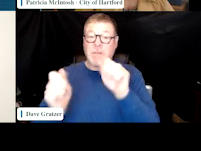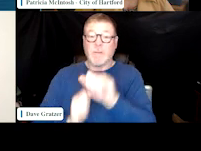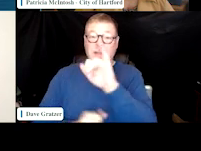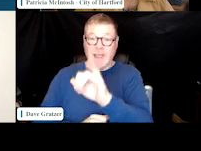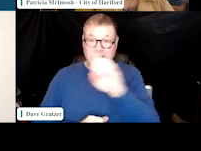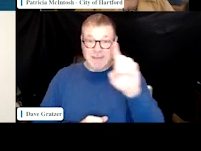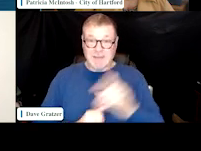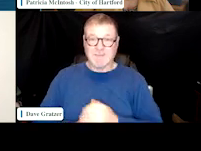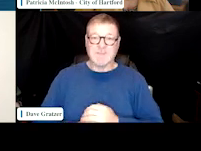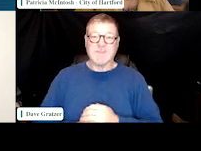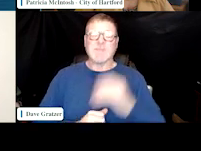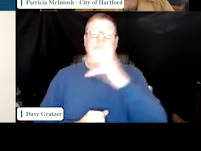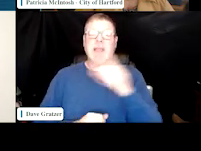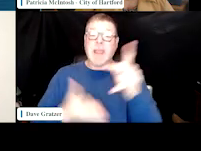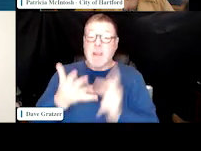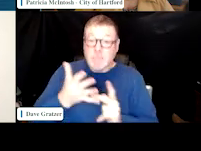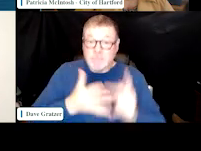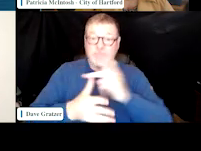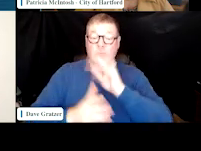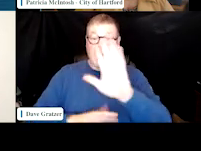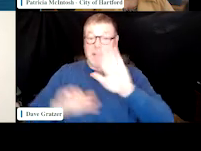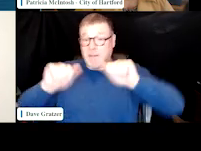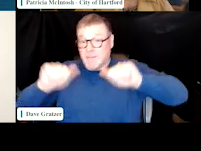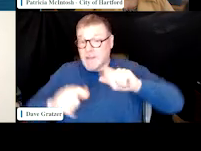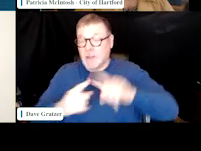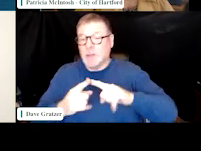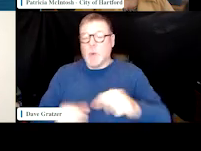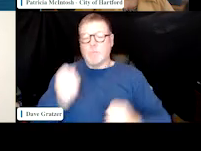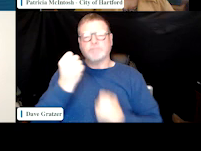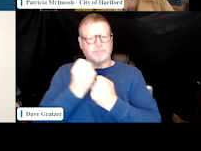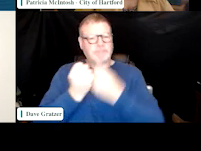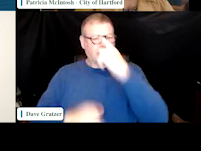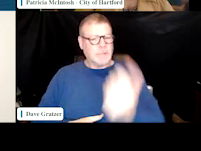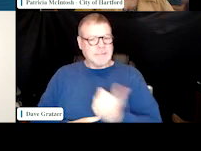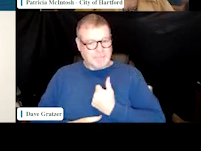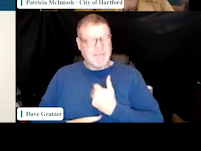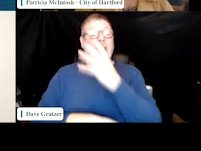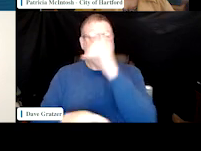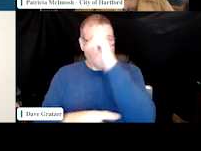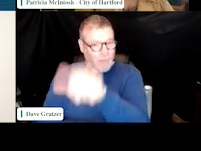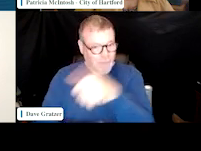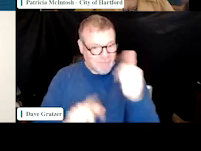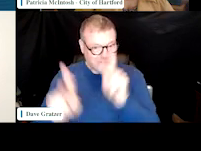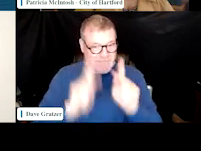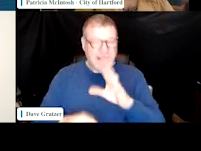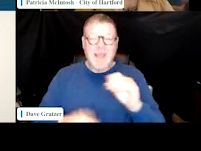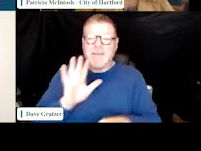He prioritizes his ability to advocate for himself and others, as well as find robust resources